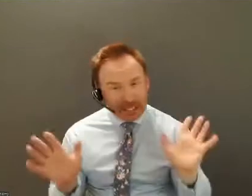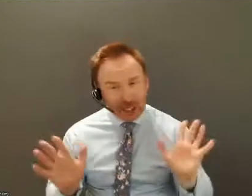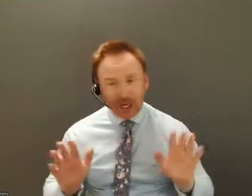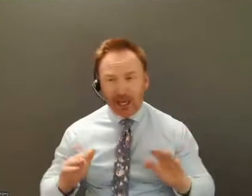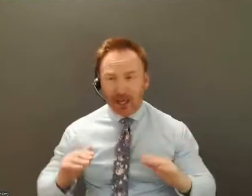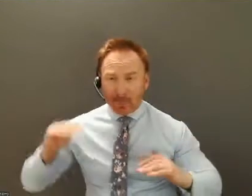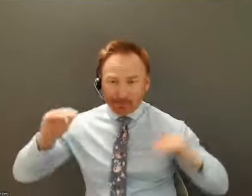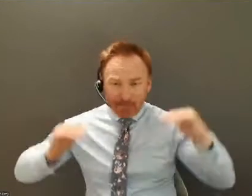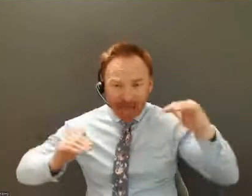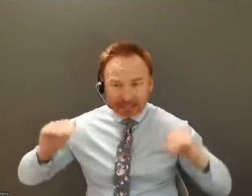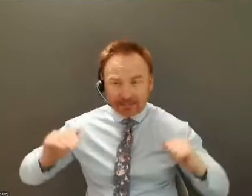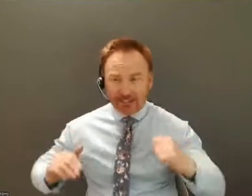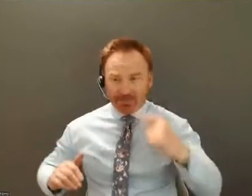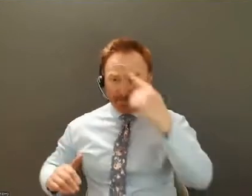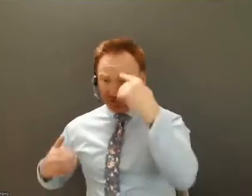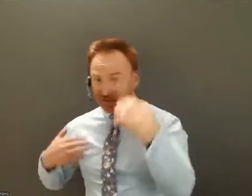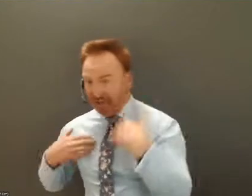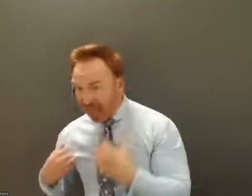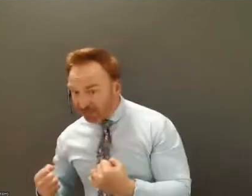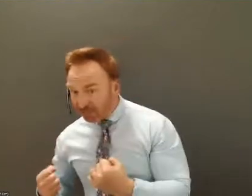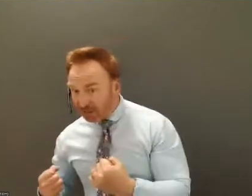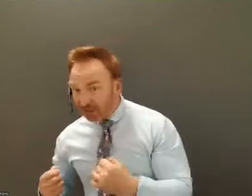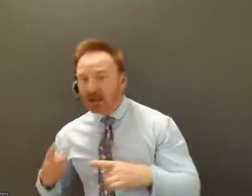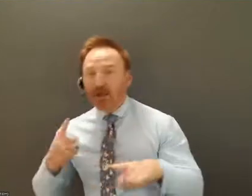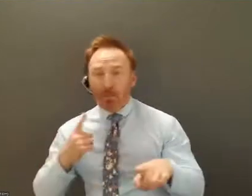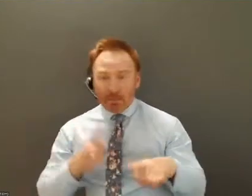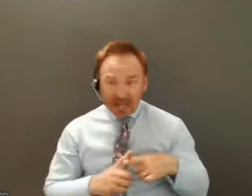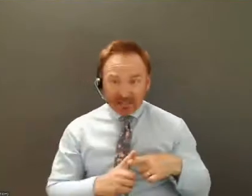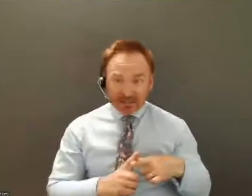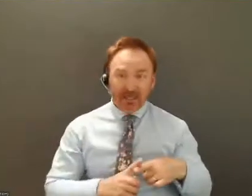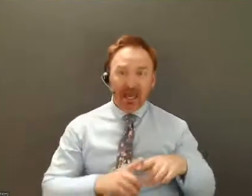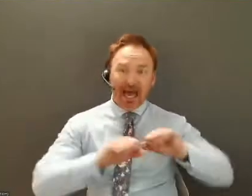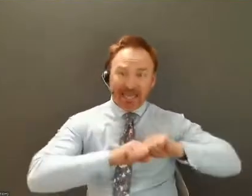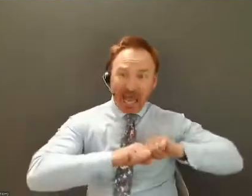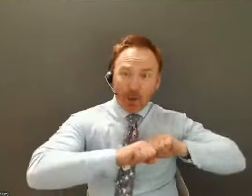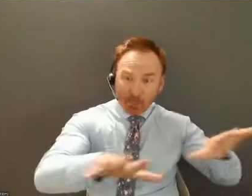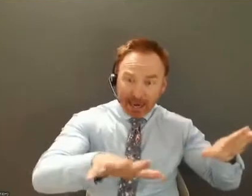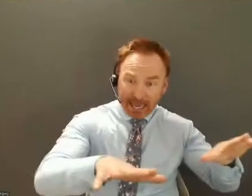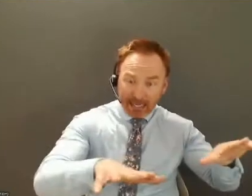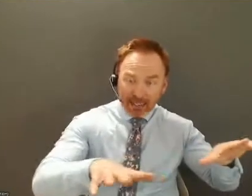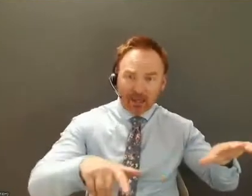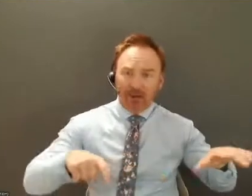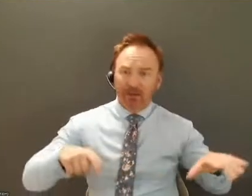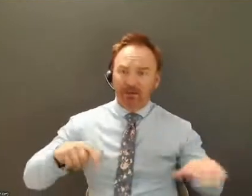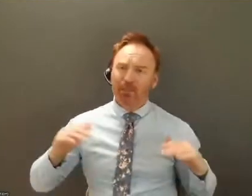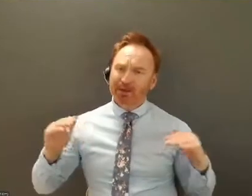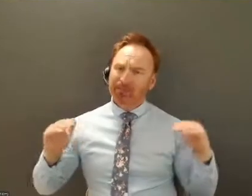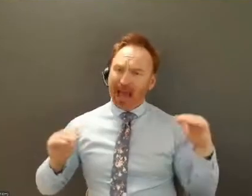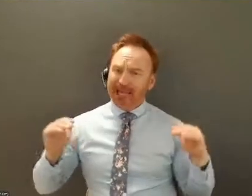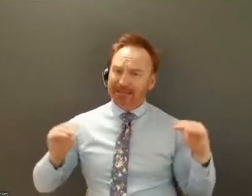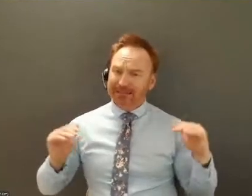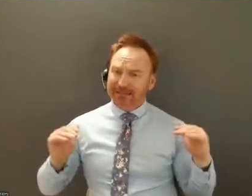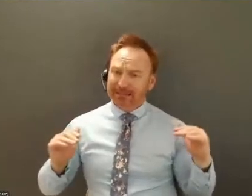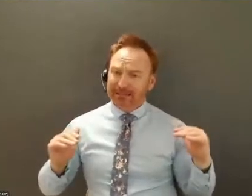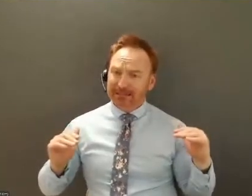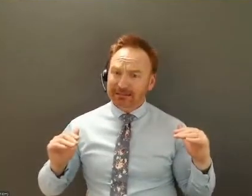information that doesn't help the health and safety, it was --